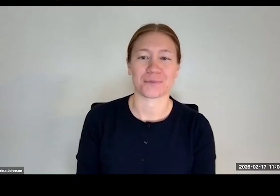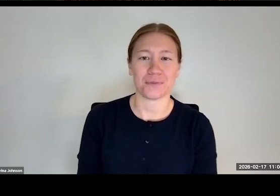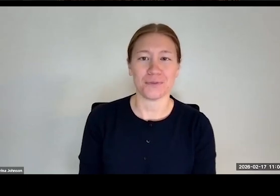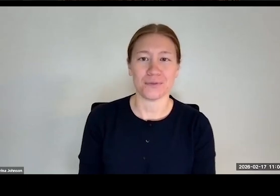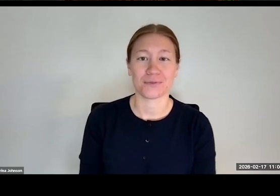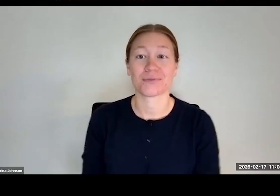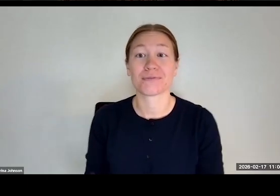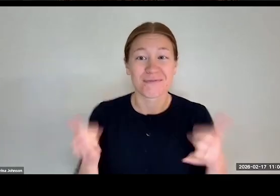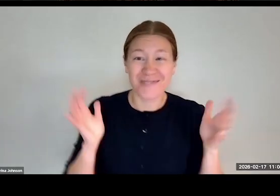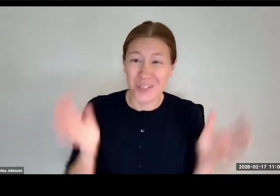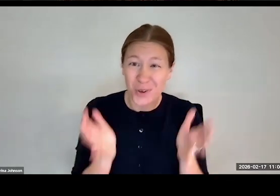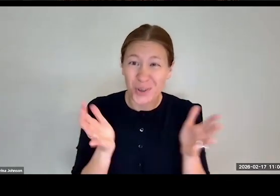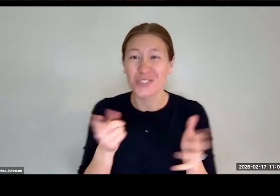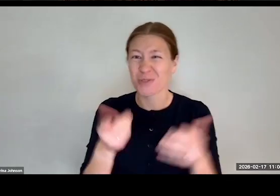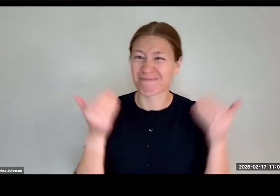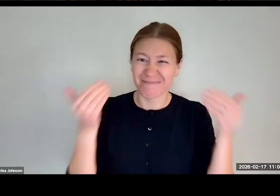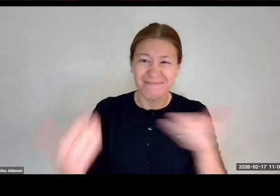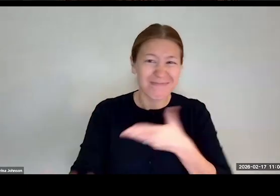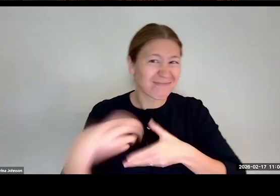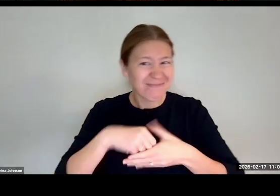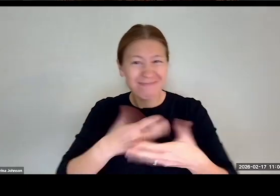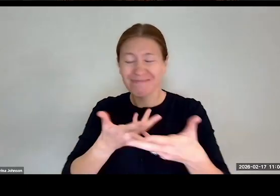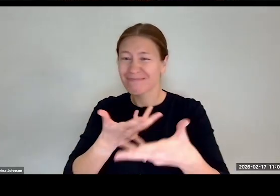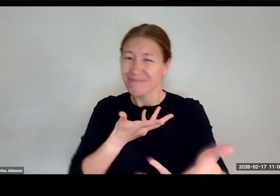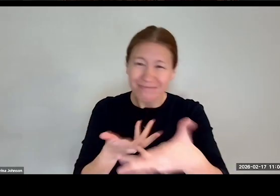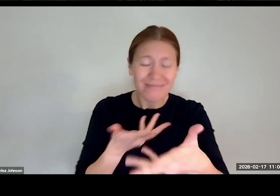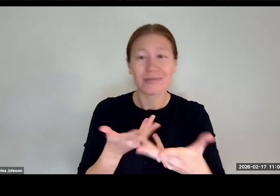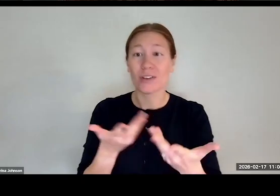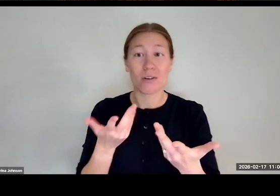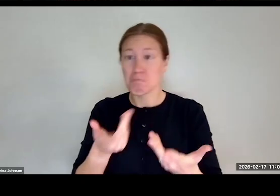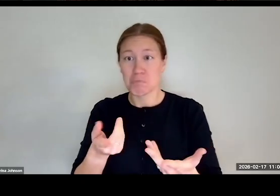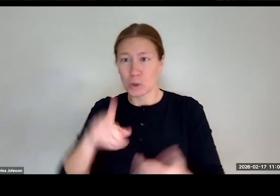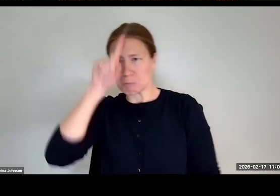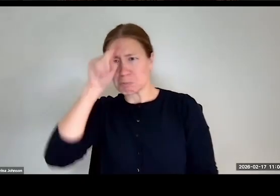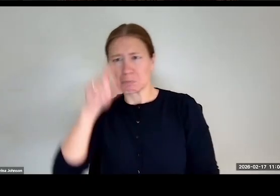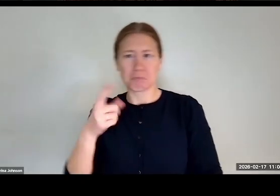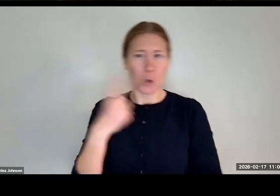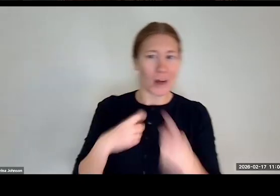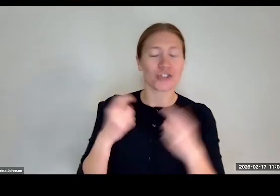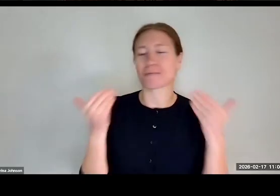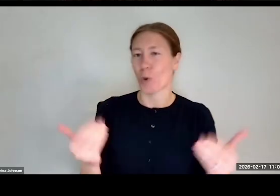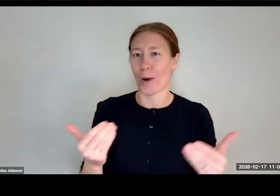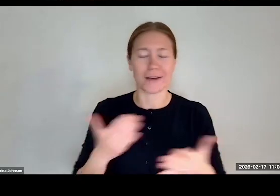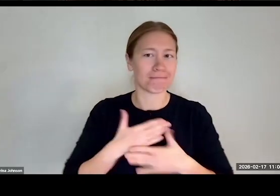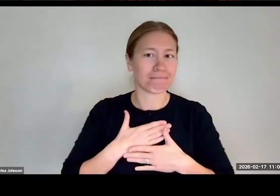So we do encourage you to engage today. Please ask questions as we go along. We understand we're teaching some advanced skills in